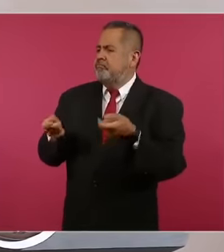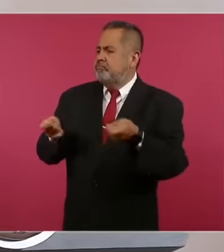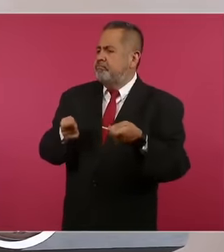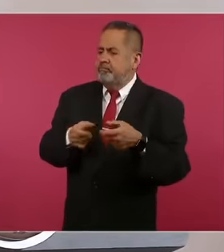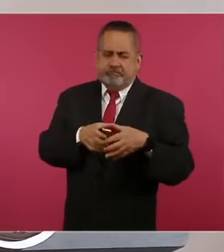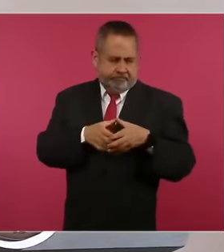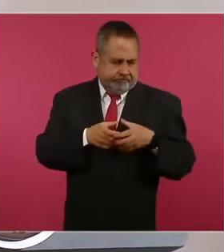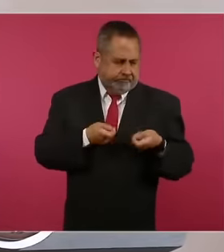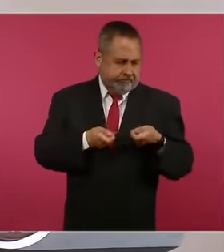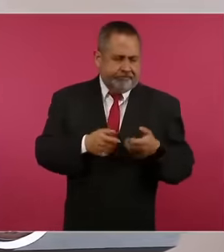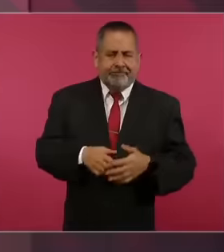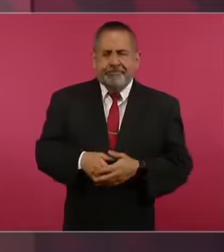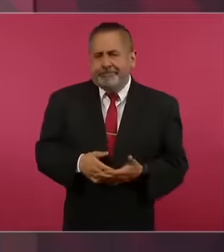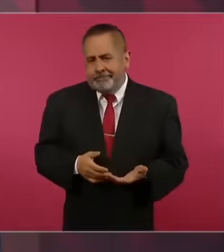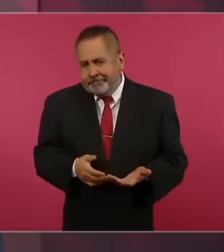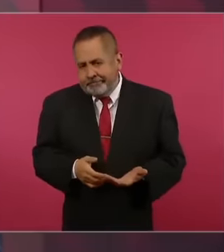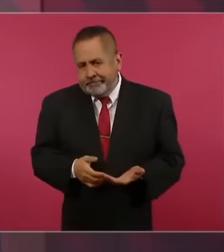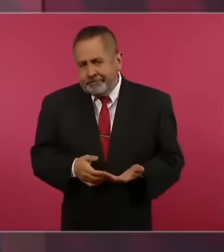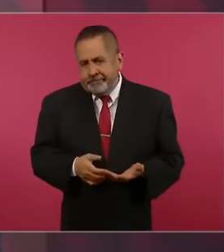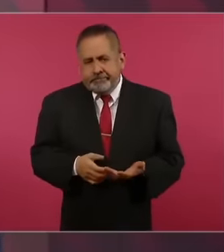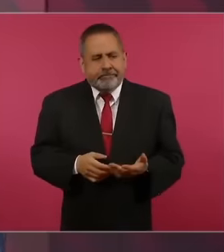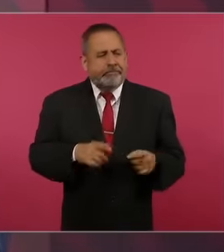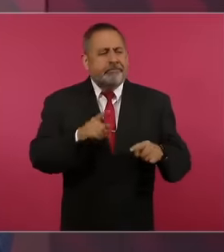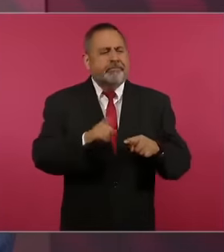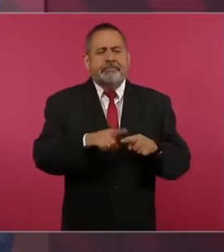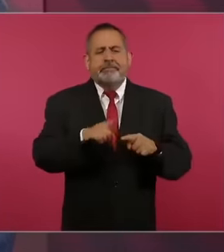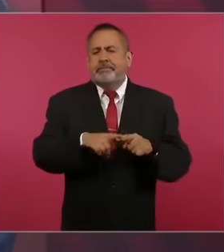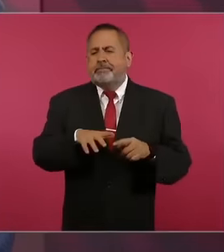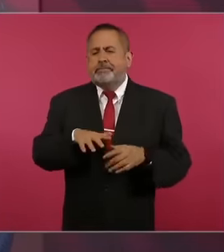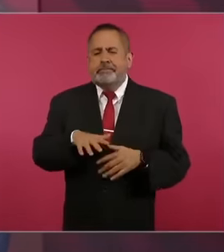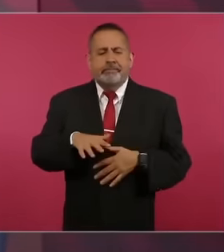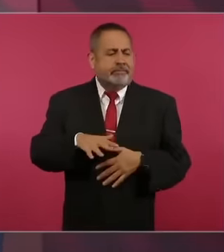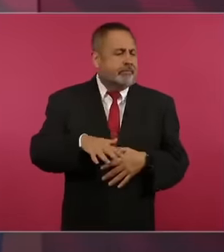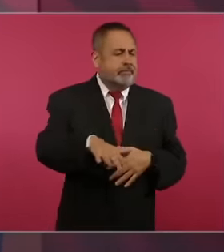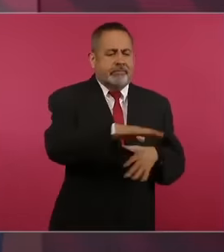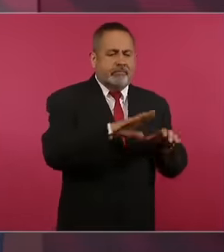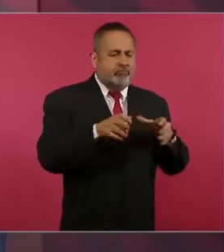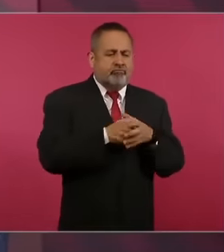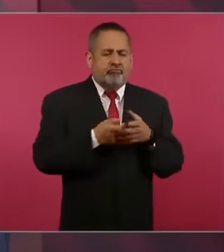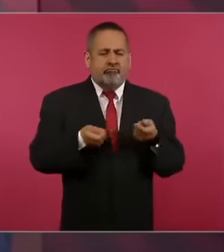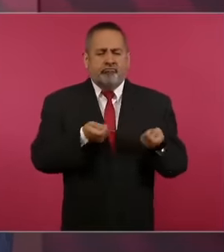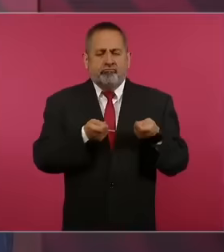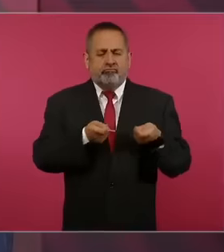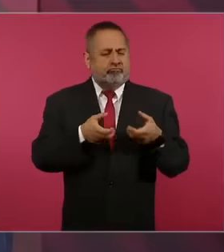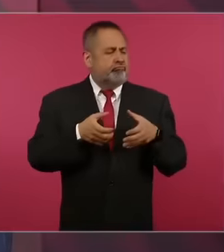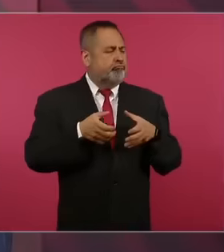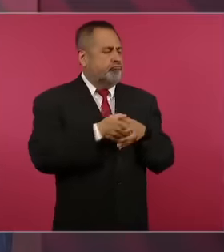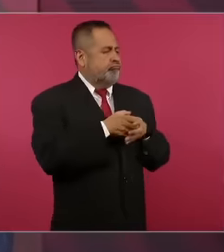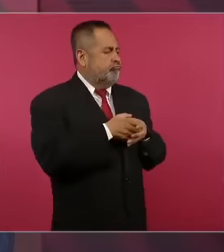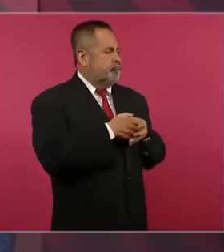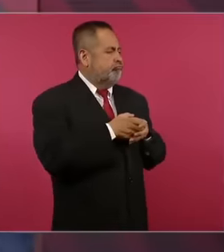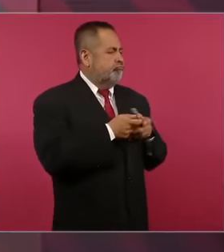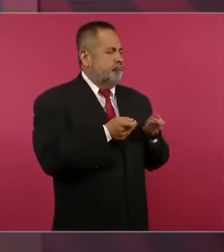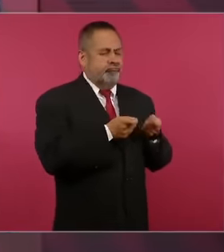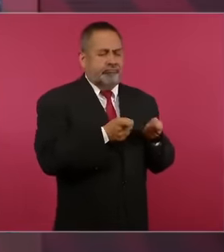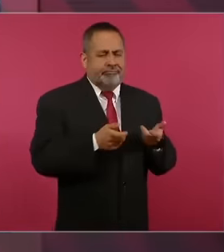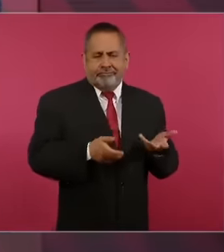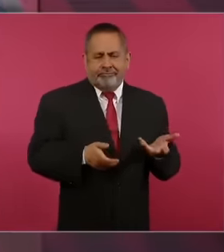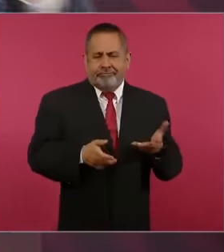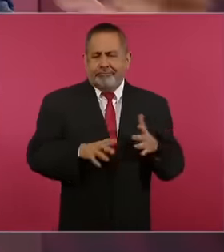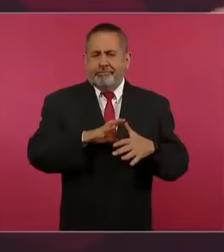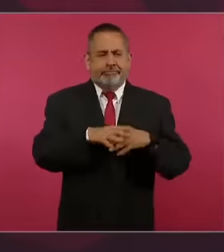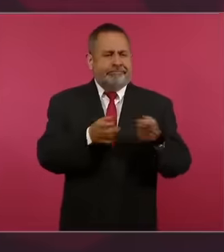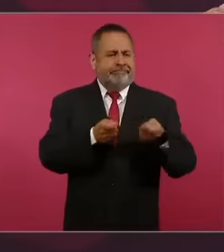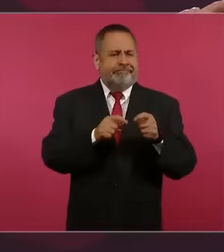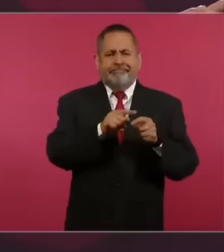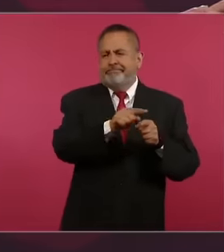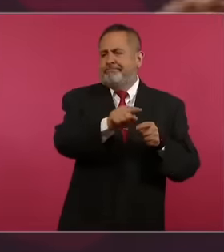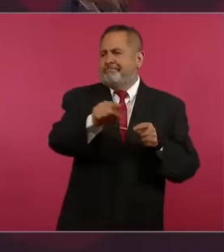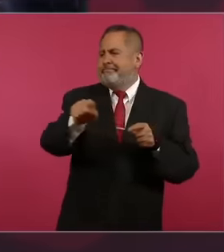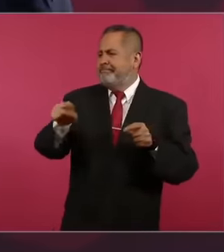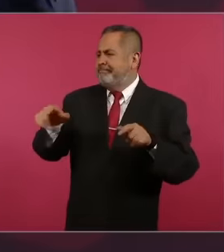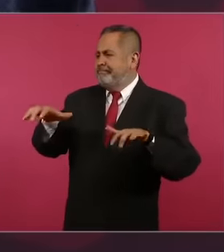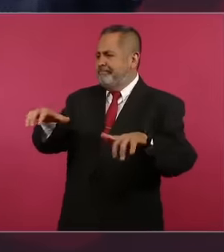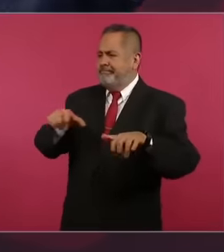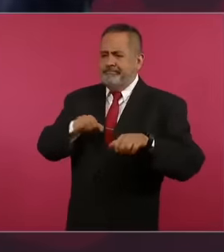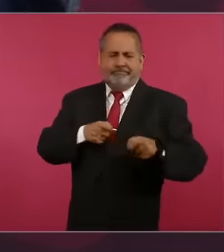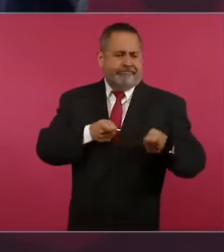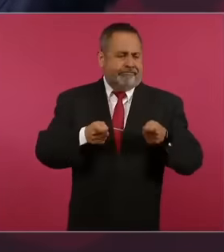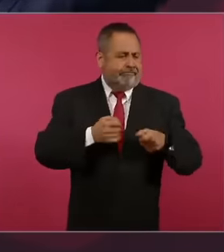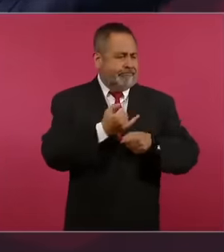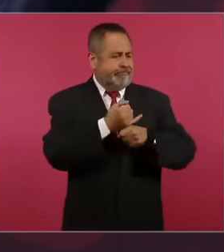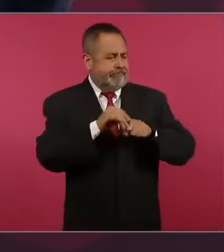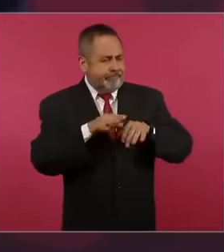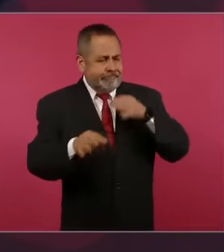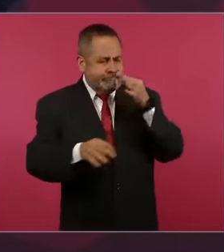helps minorities the most is the almost absolute control of the conventional media